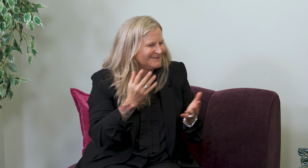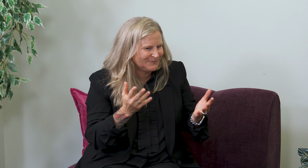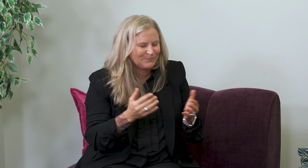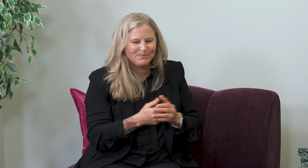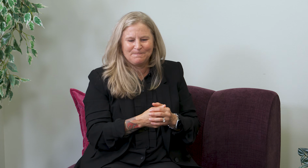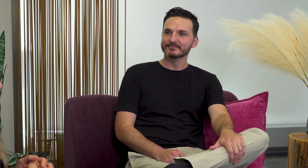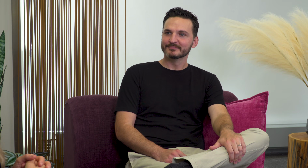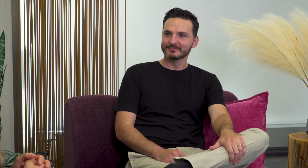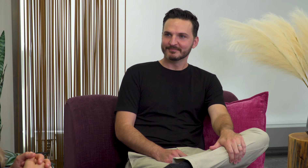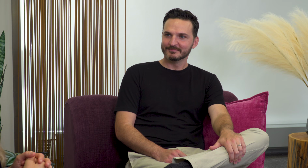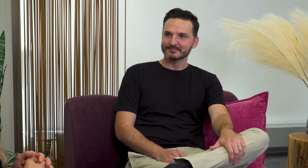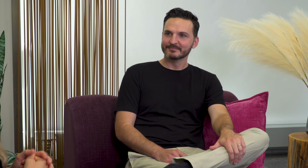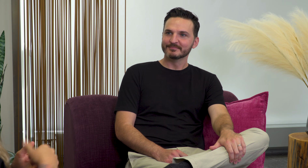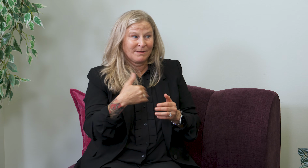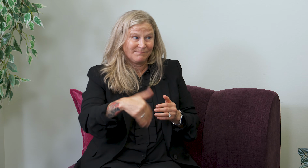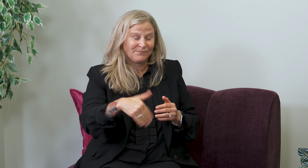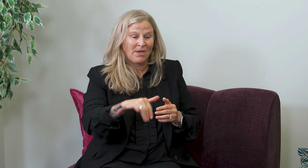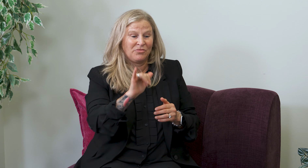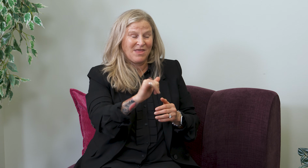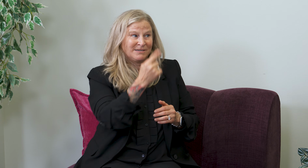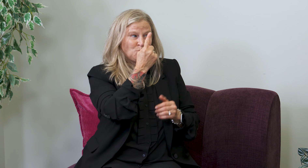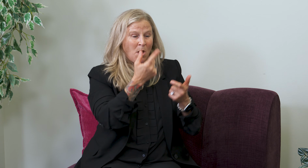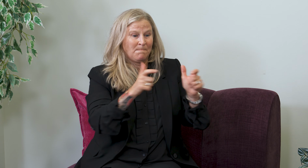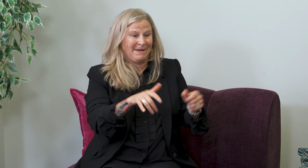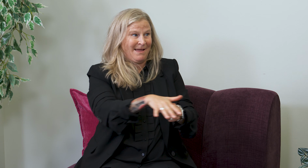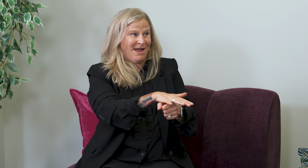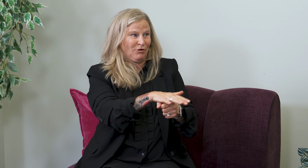with and for deaf people and their lived experiences.